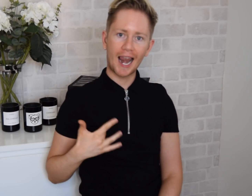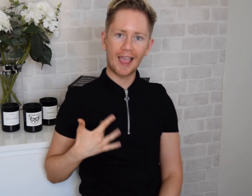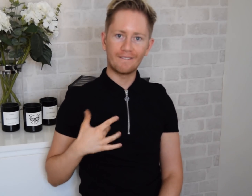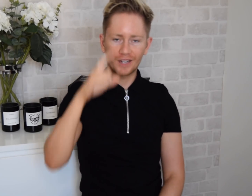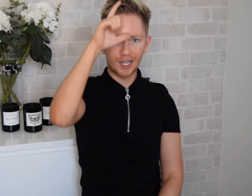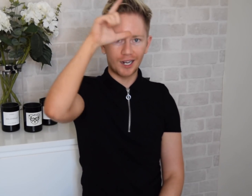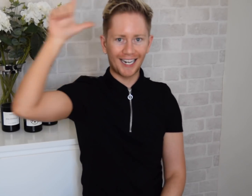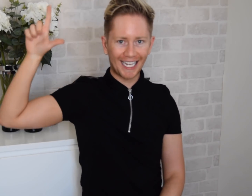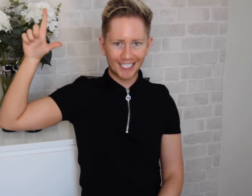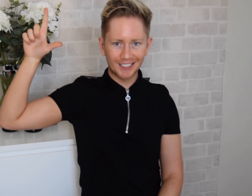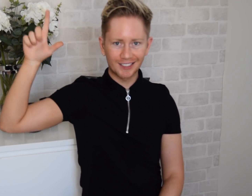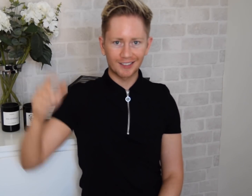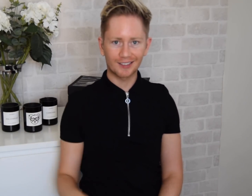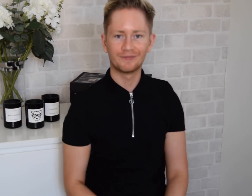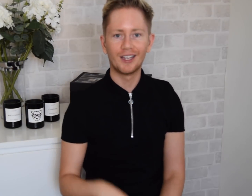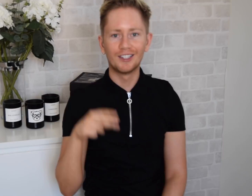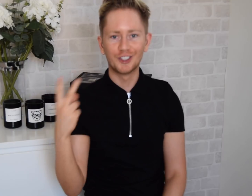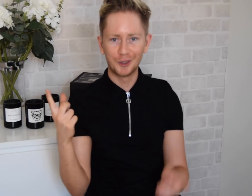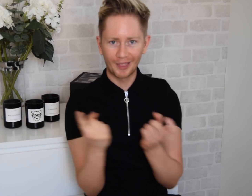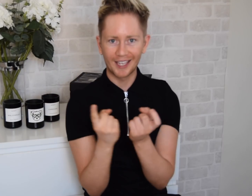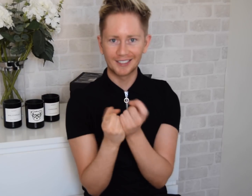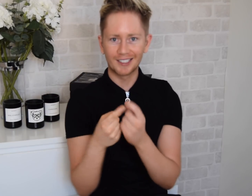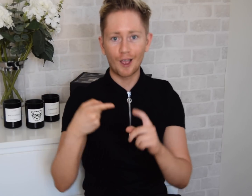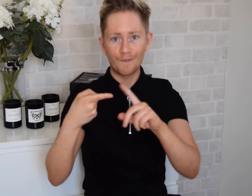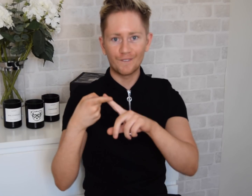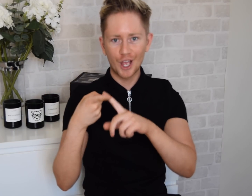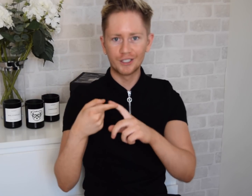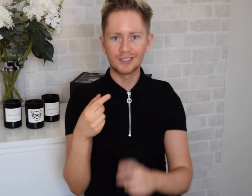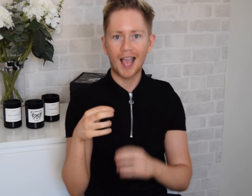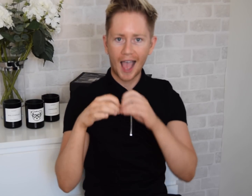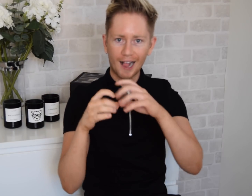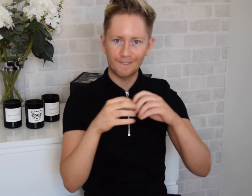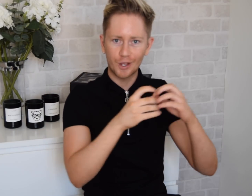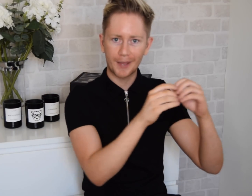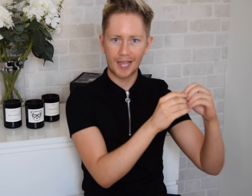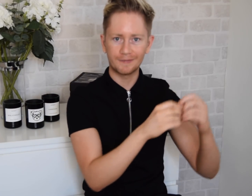I live in Leeds. 2 things: First: Alphabet